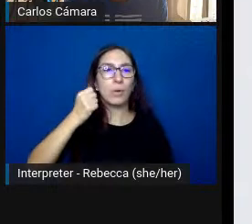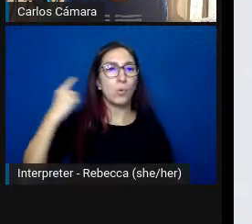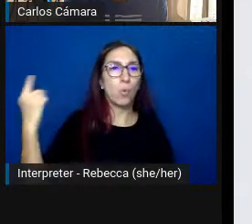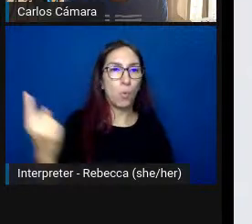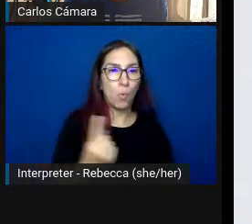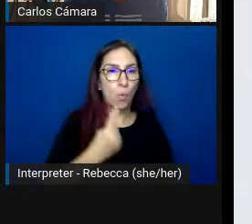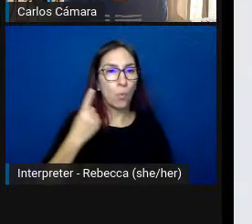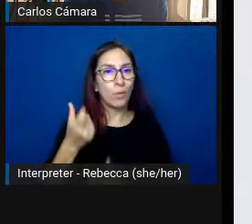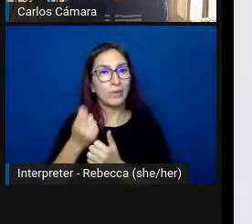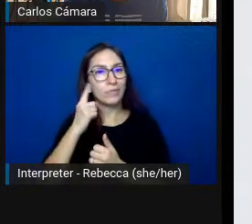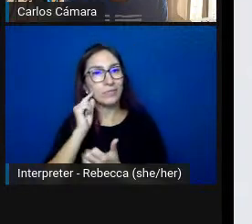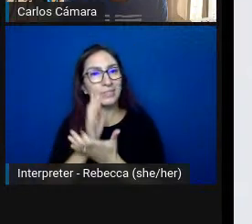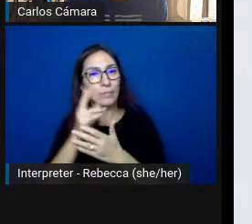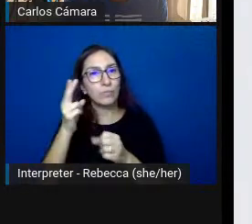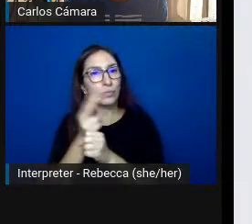working accessibility some stuff is working fine.